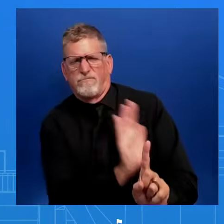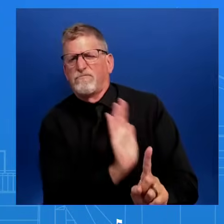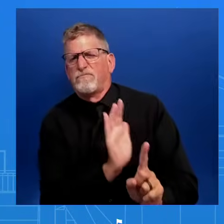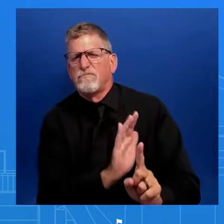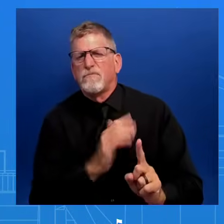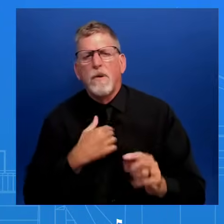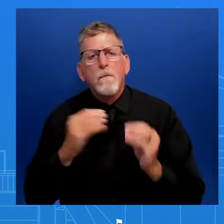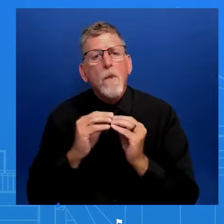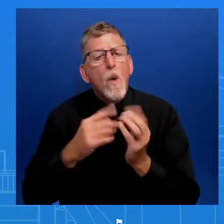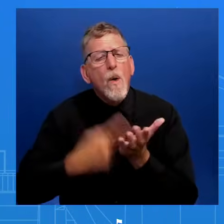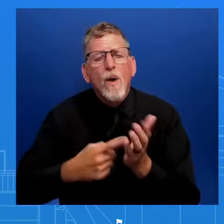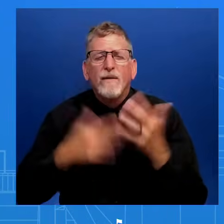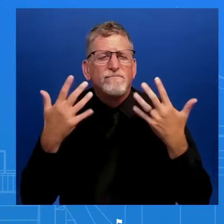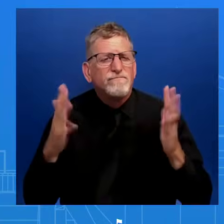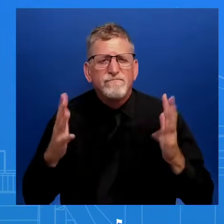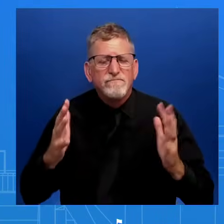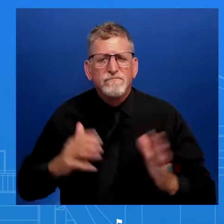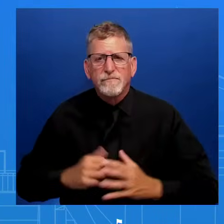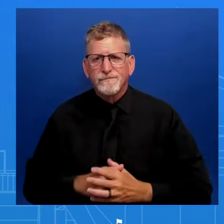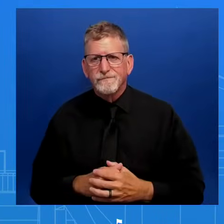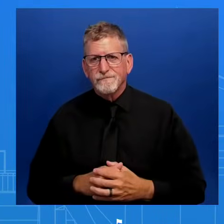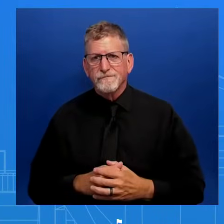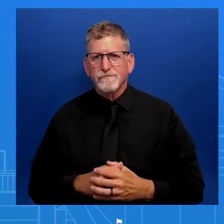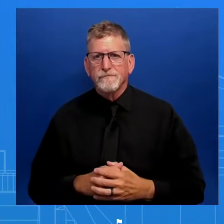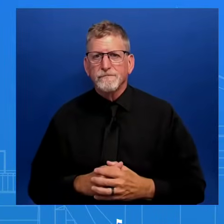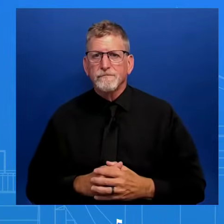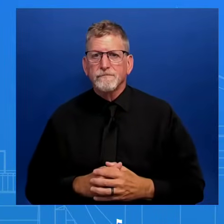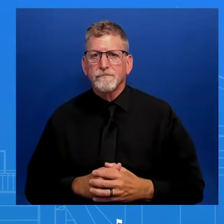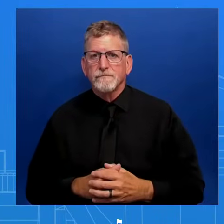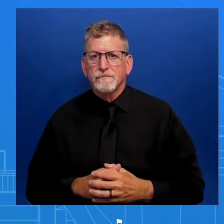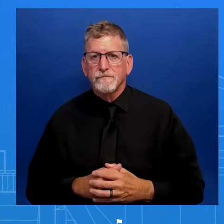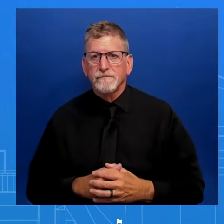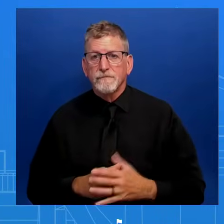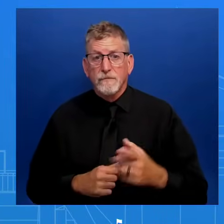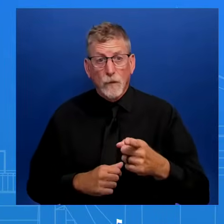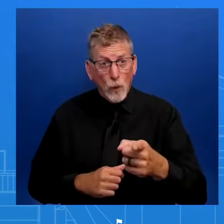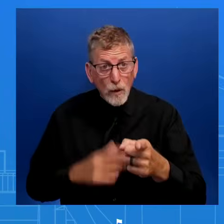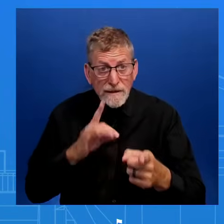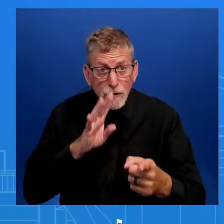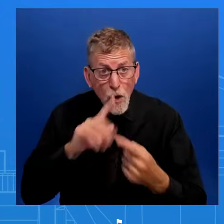I -- I mean, you're asking me to comment on something that they said. I haven't even spoken to the team yet.